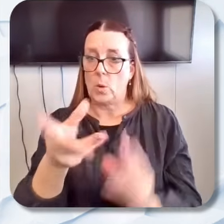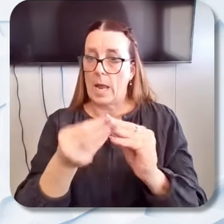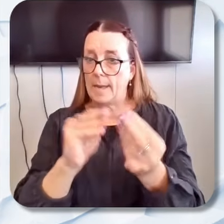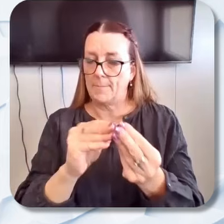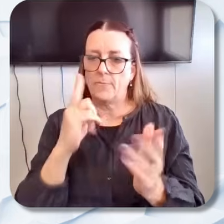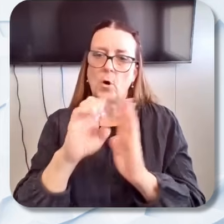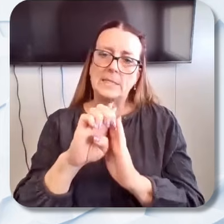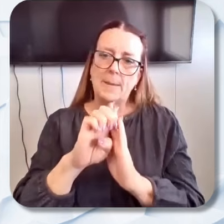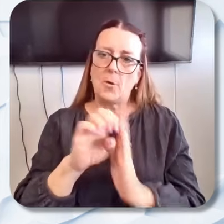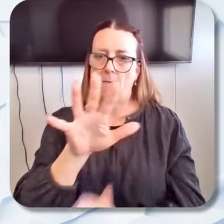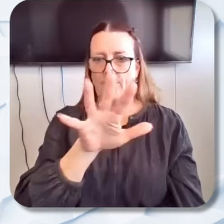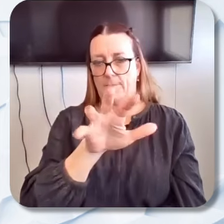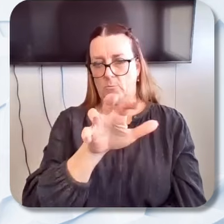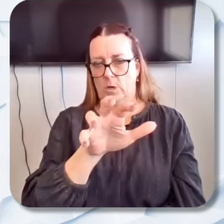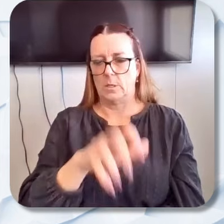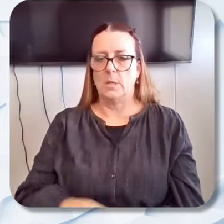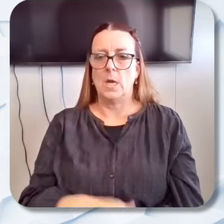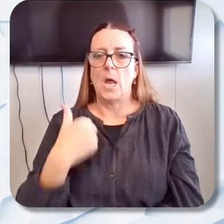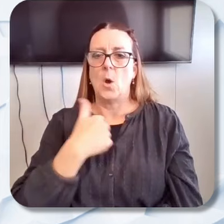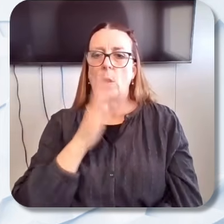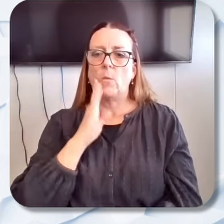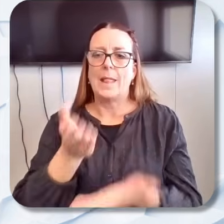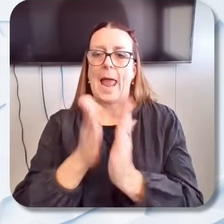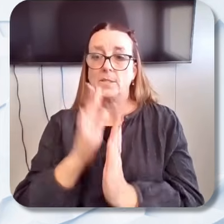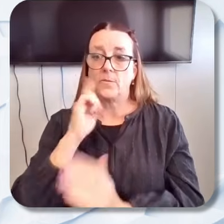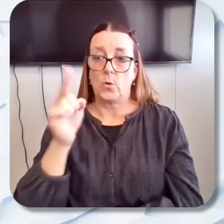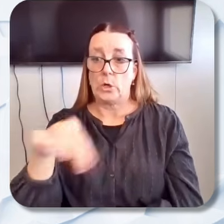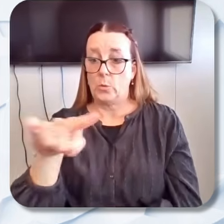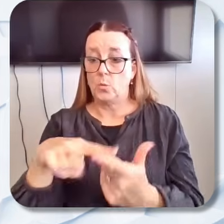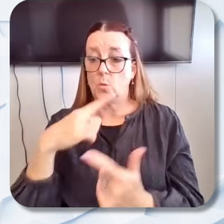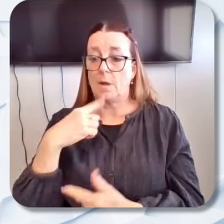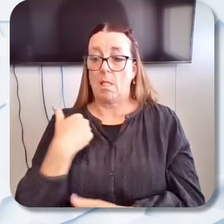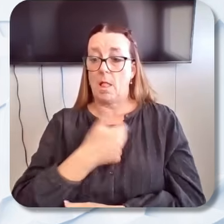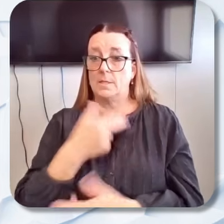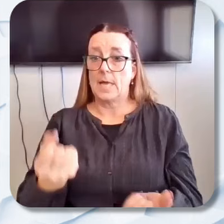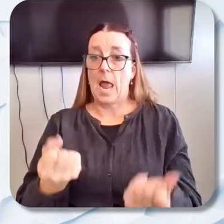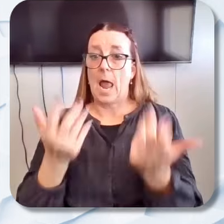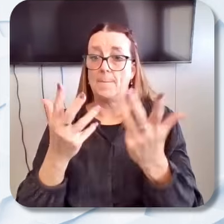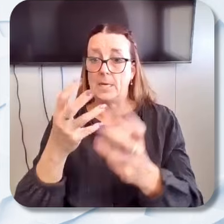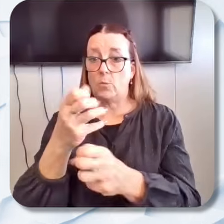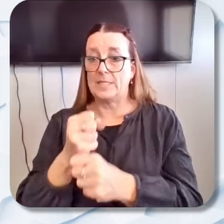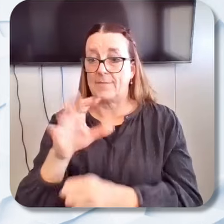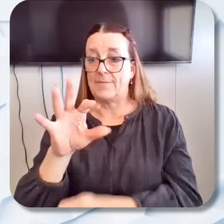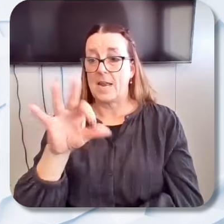instance 500 and we're going ask for you to tell us how many received 95 to 100 like what